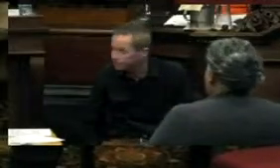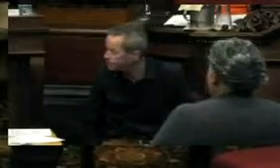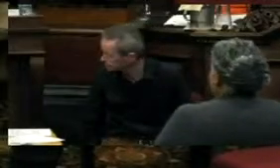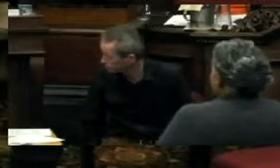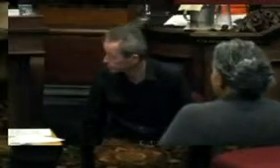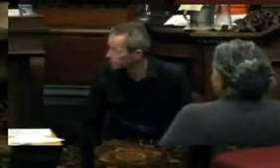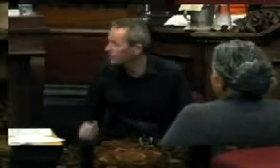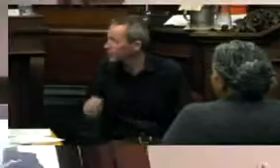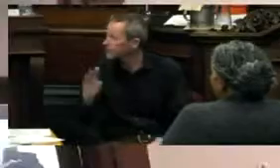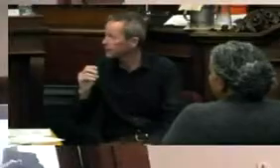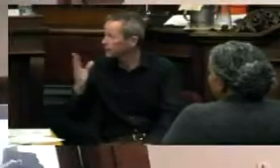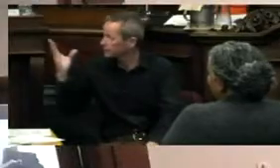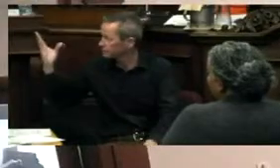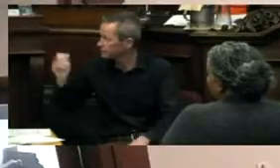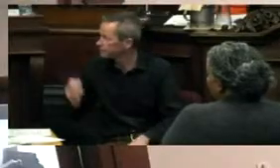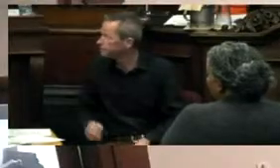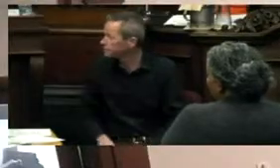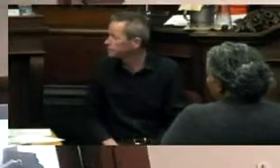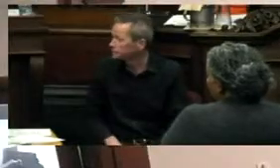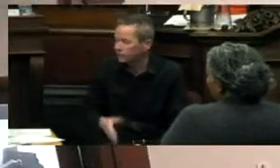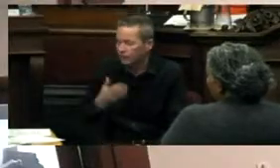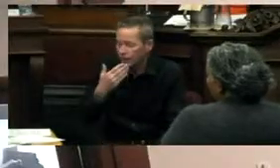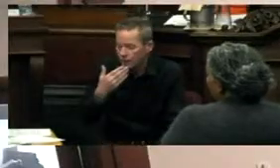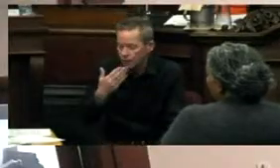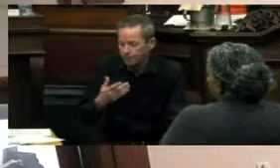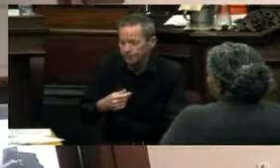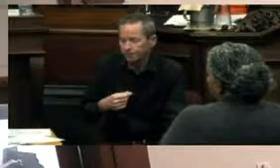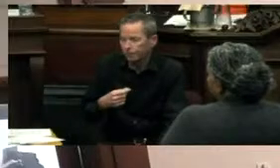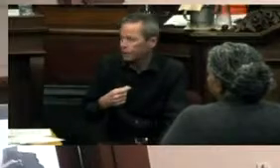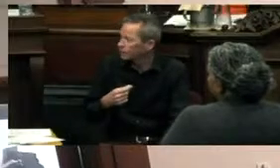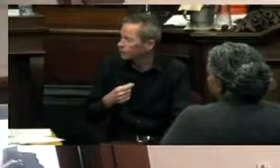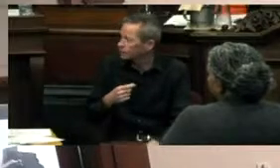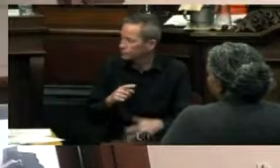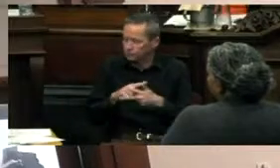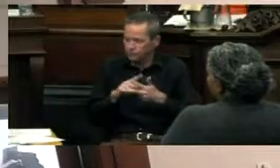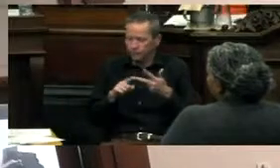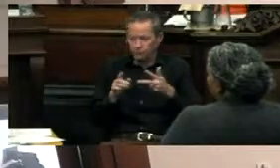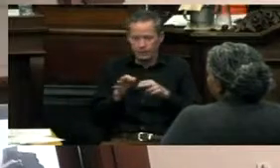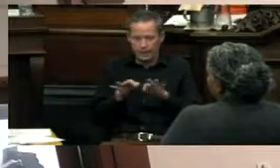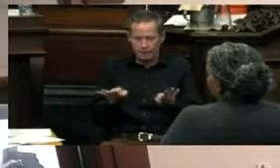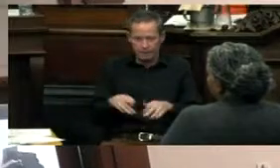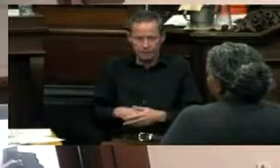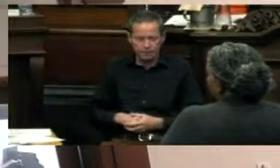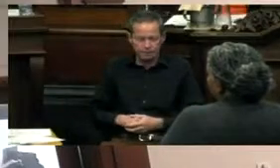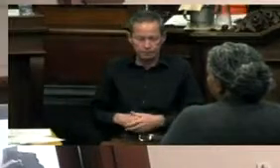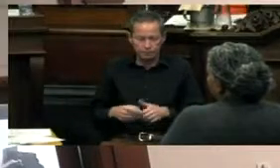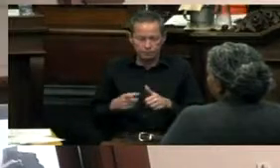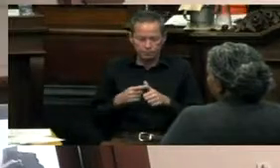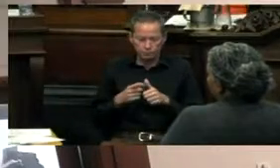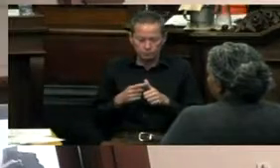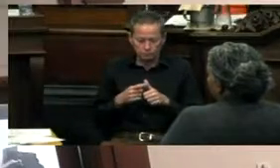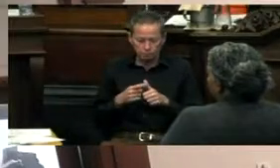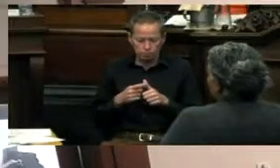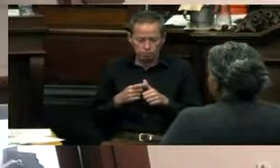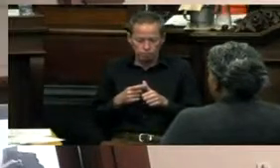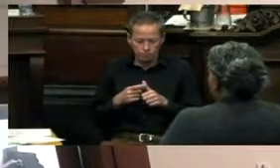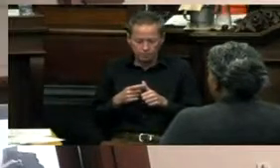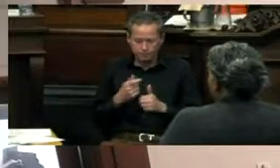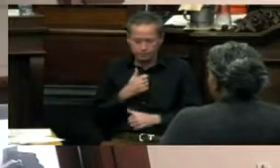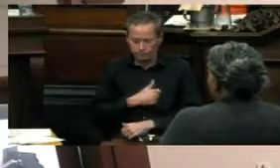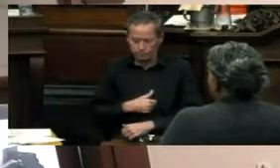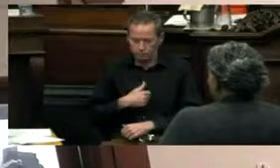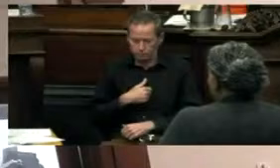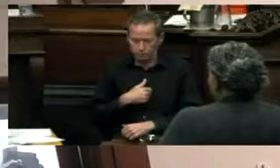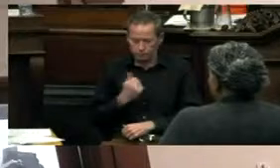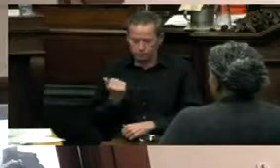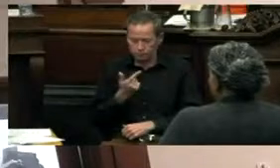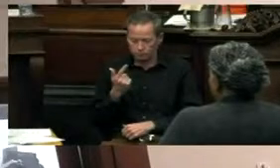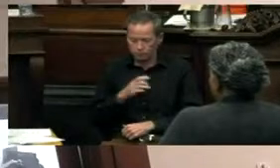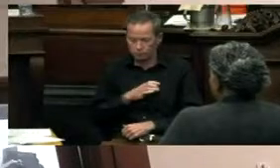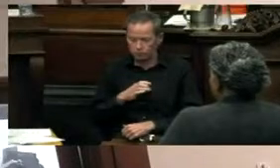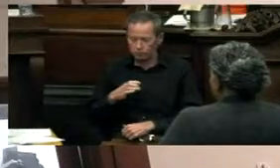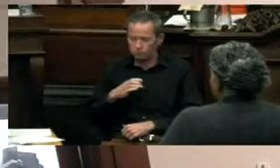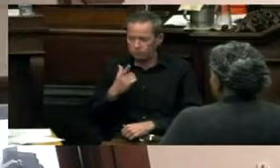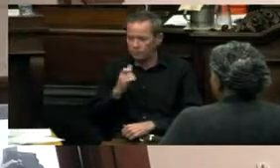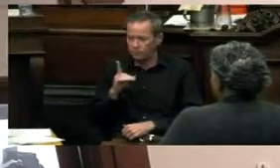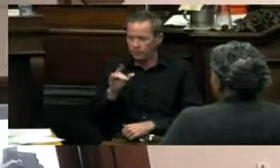you. Council Member Smith. Thank